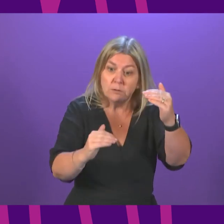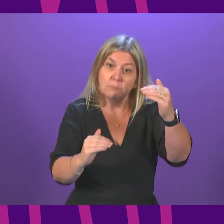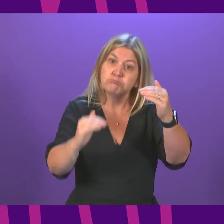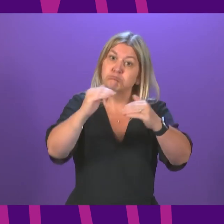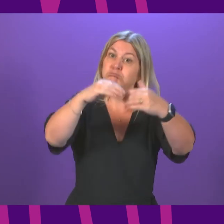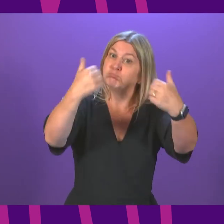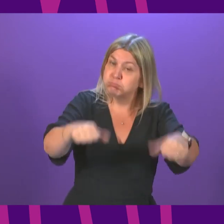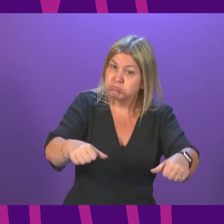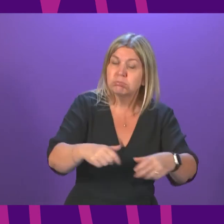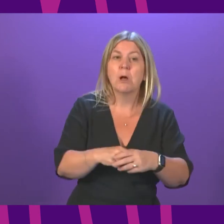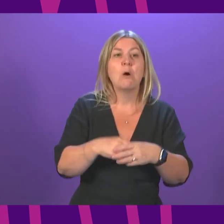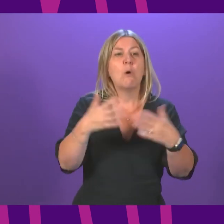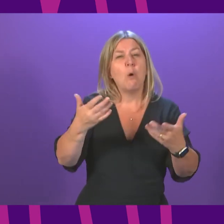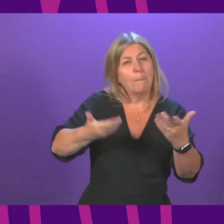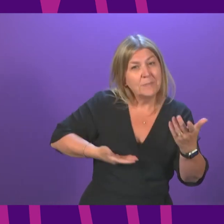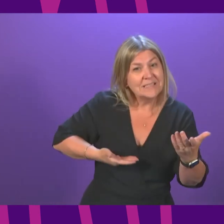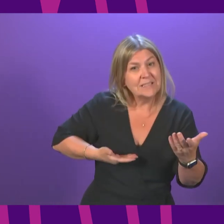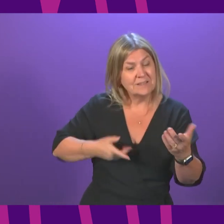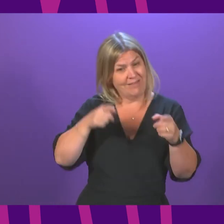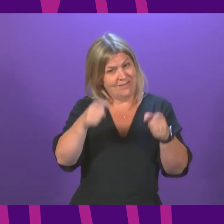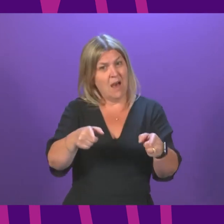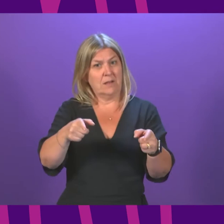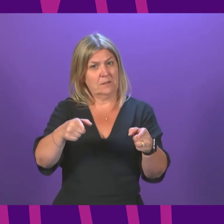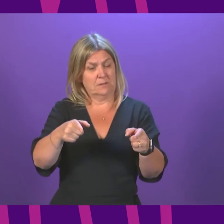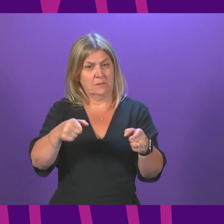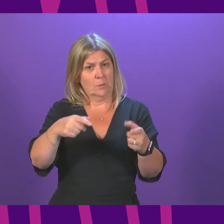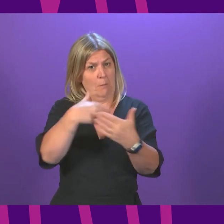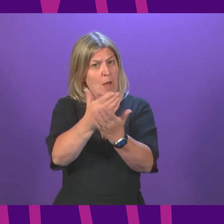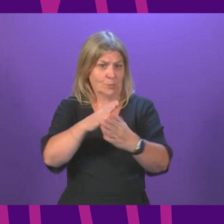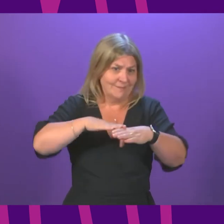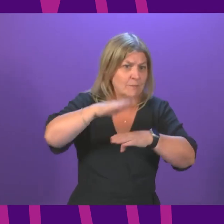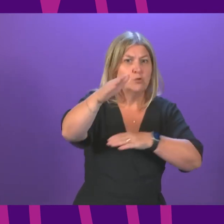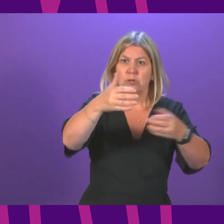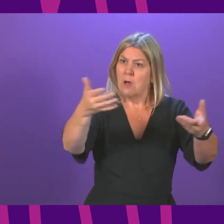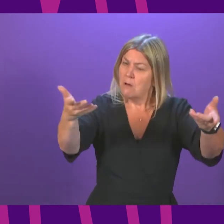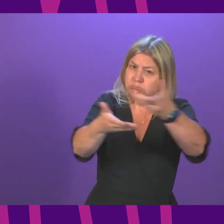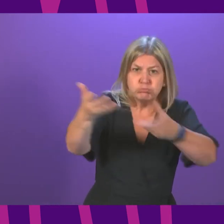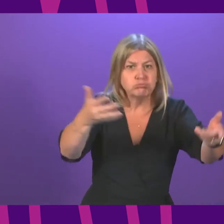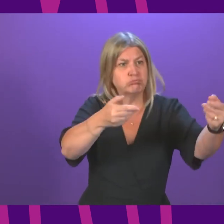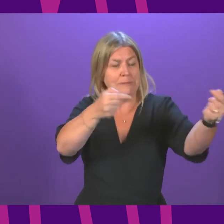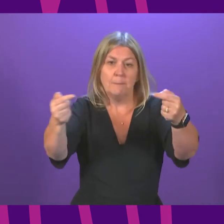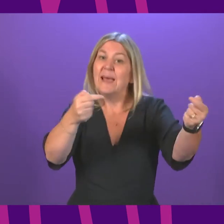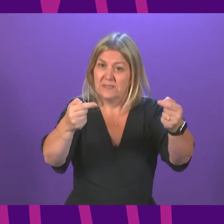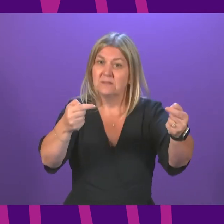business. That will all be part of the Covid recovery agenda that the Government brings forward and that Parliament considers.